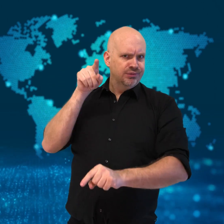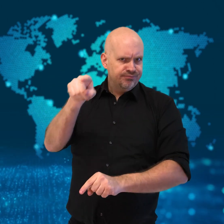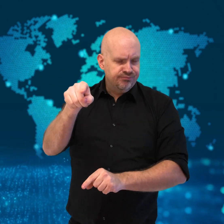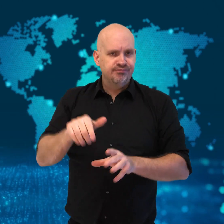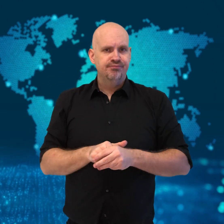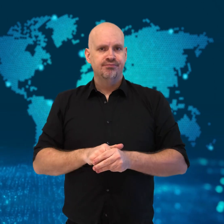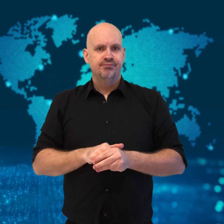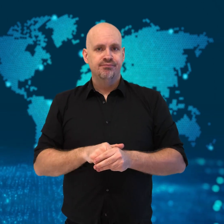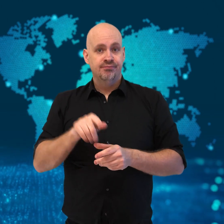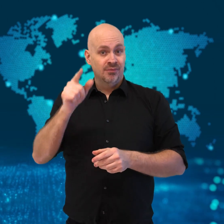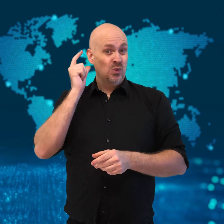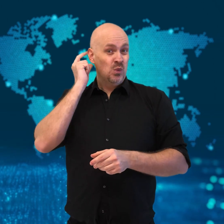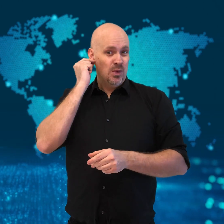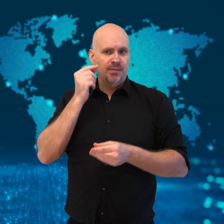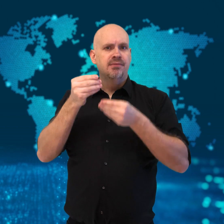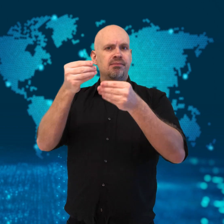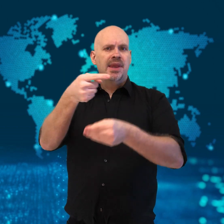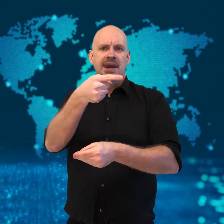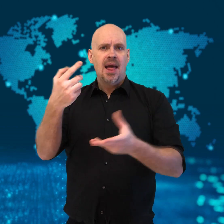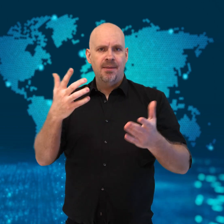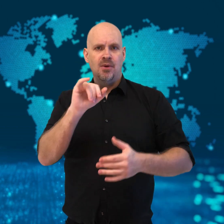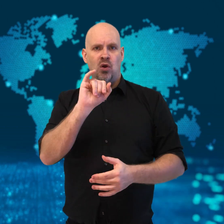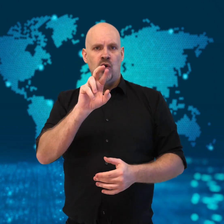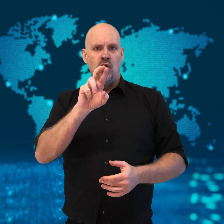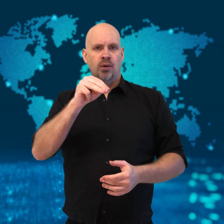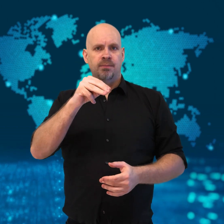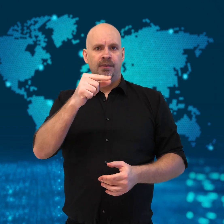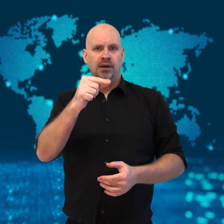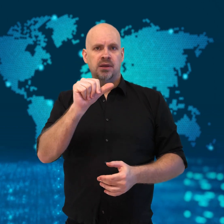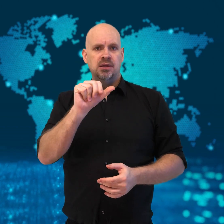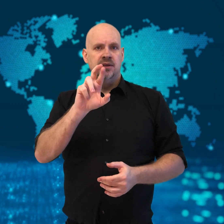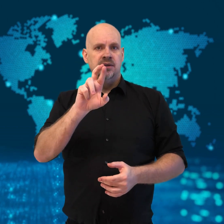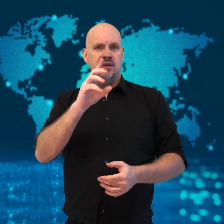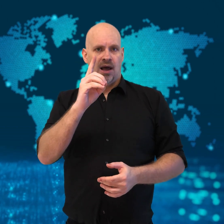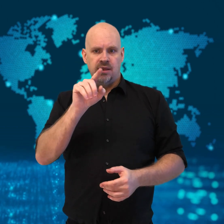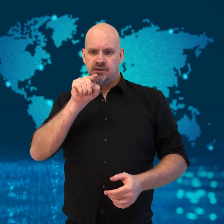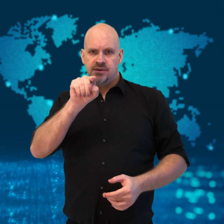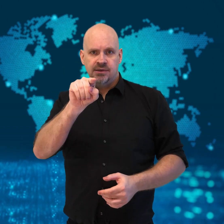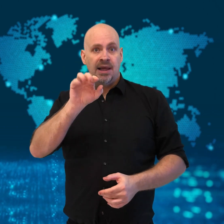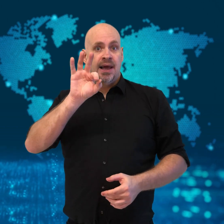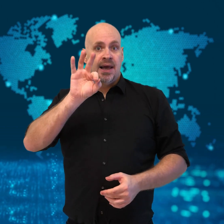The woman, who is being called Irmgard F,